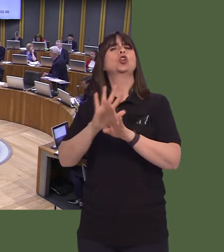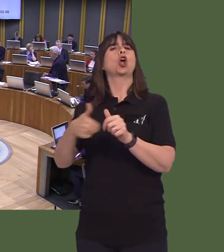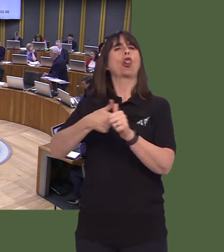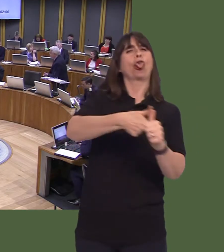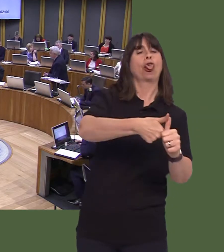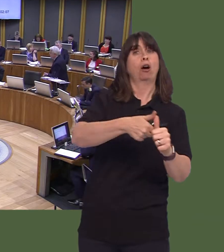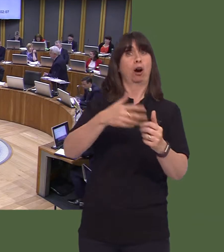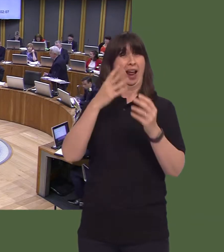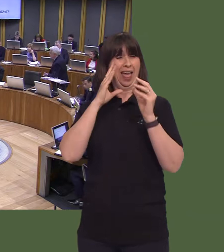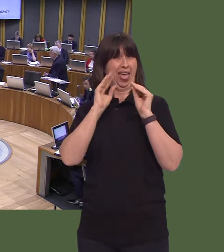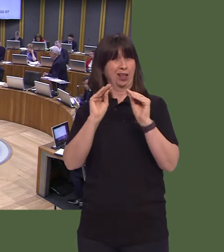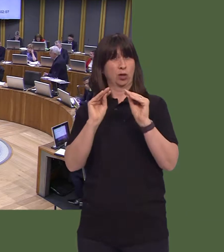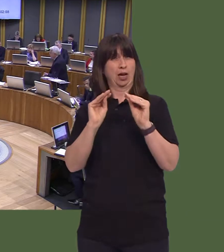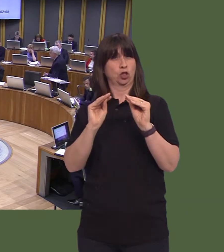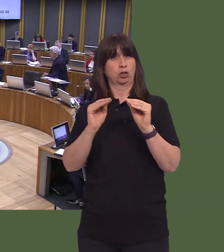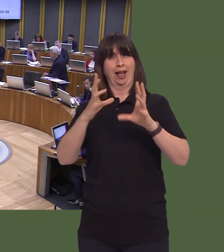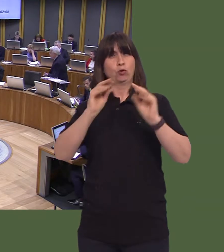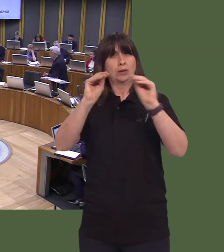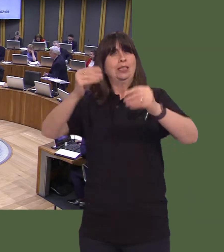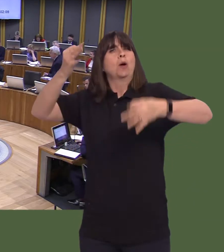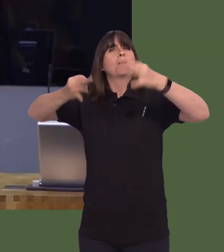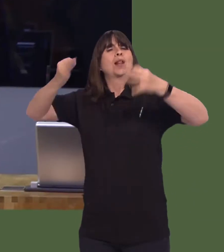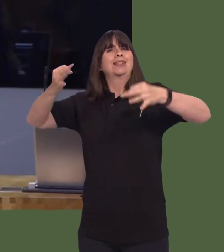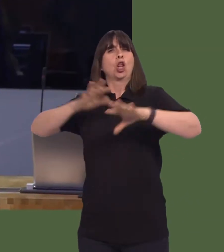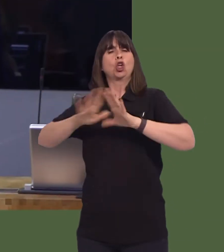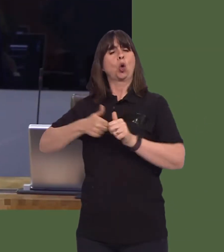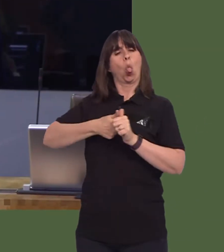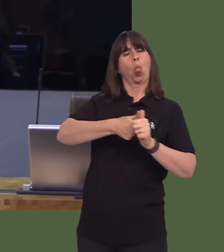is not to degrade itself into mere propaganda.